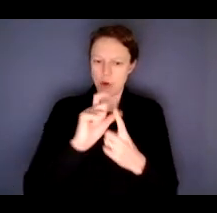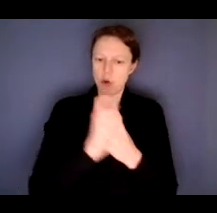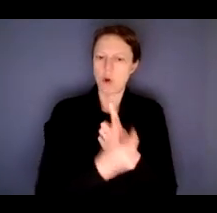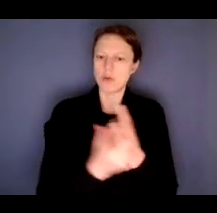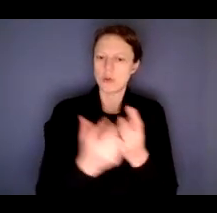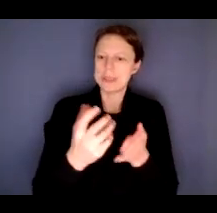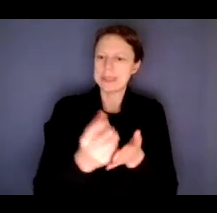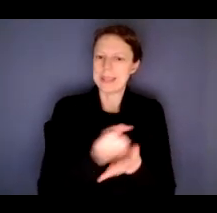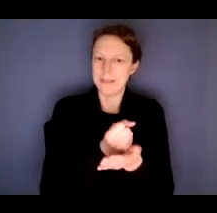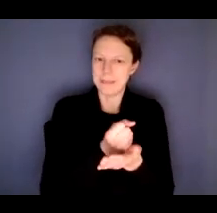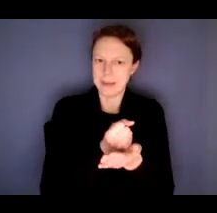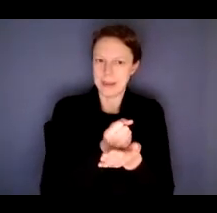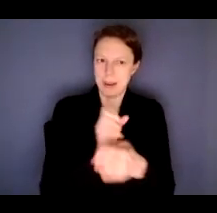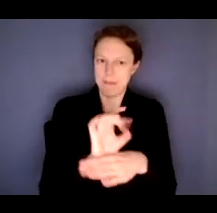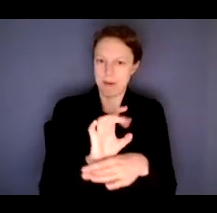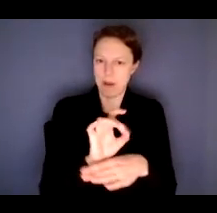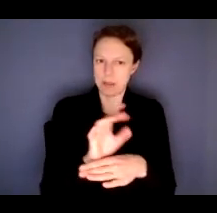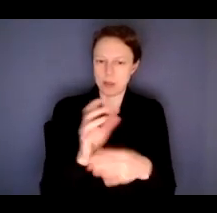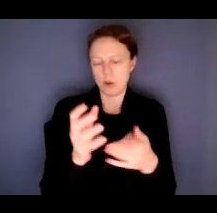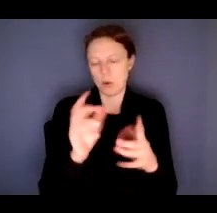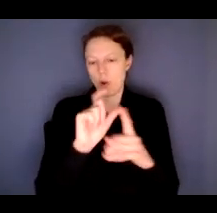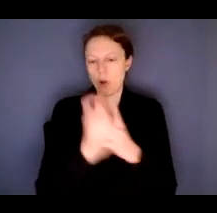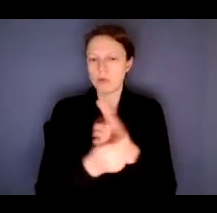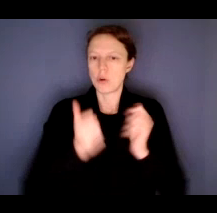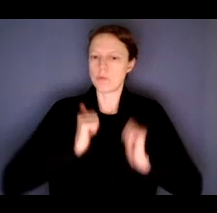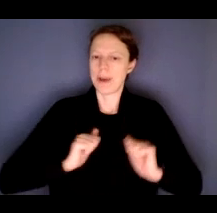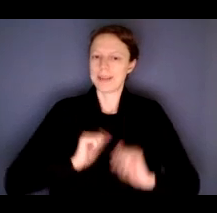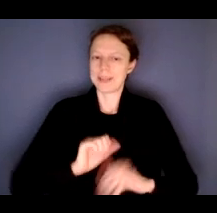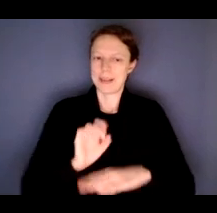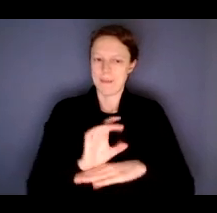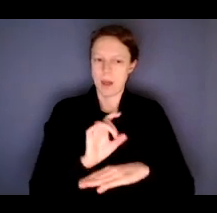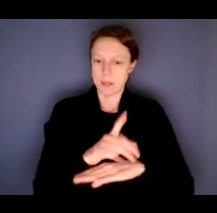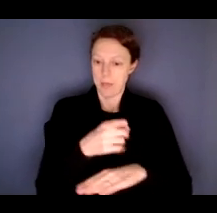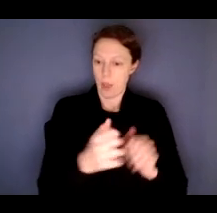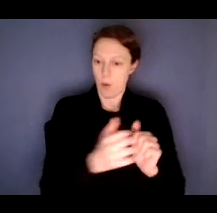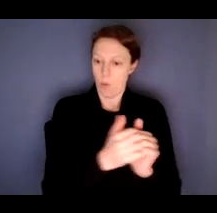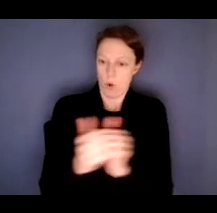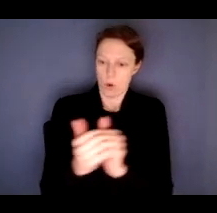is to work with Aboriginal and Torres Strait Islander families. They provide the quality,